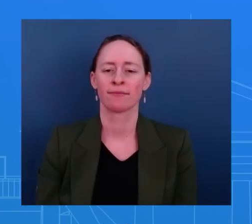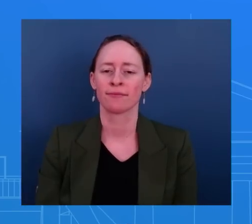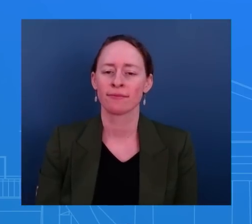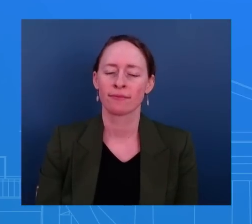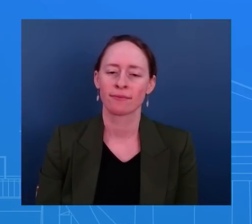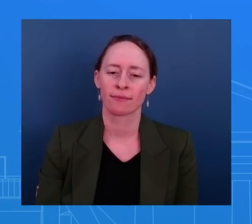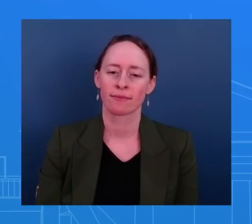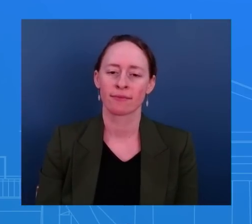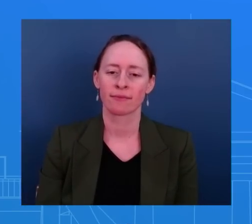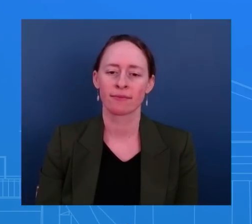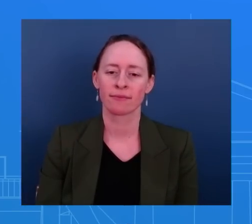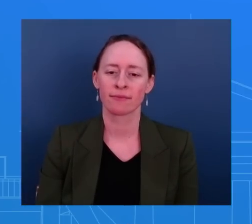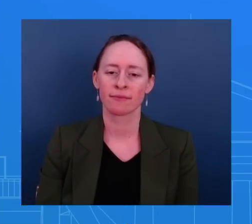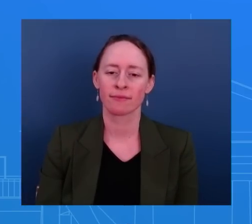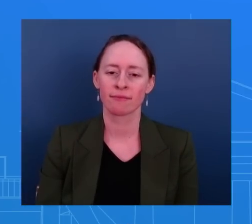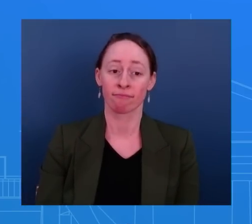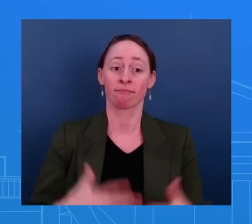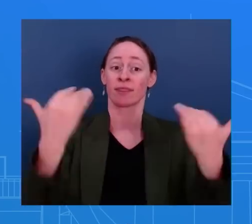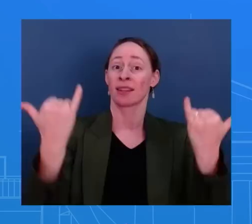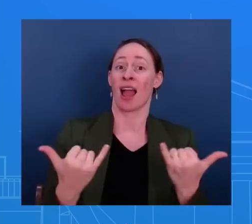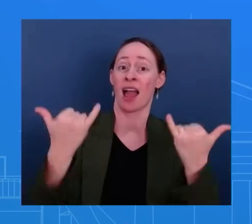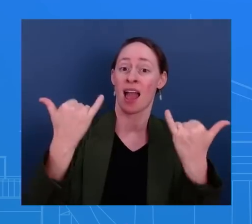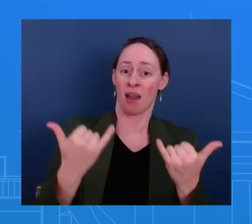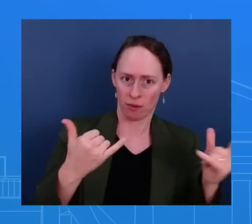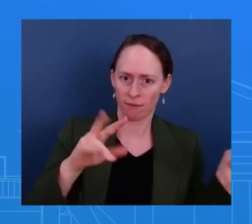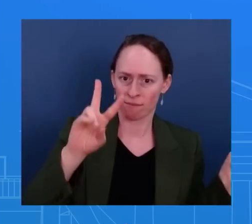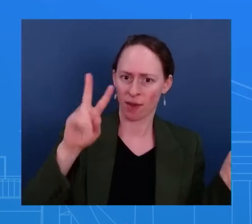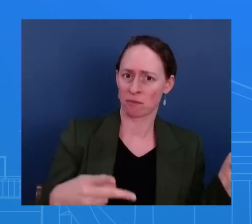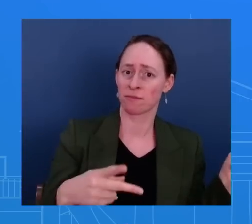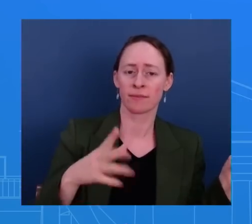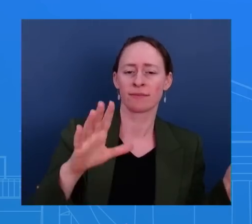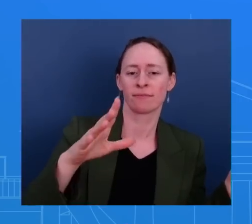that the vice president had used artificial intelligence to create images of the crowd?